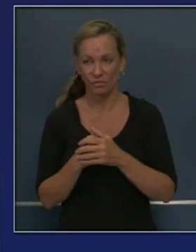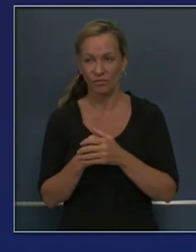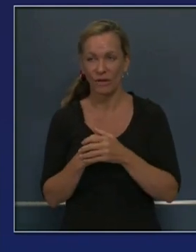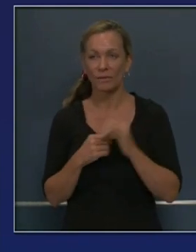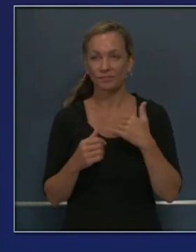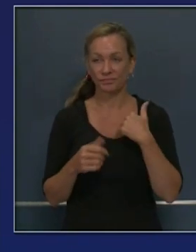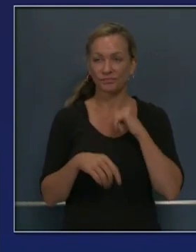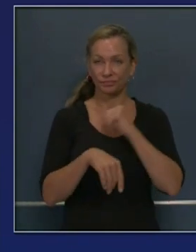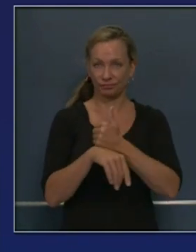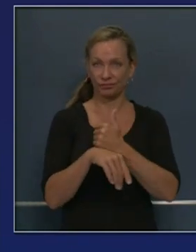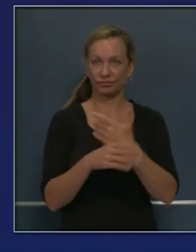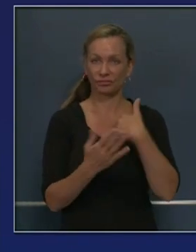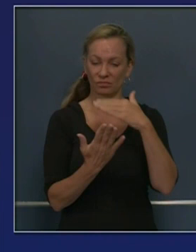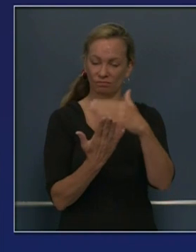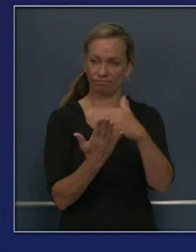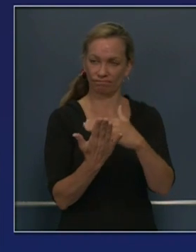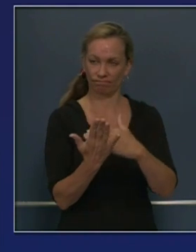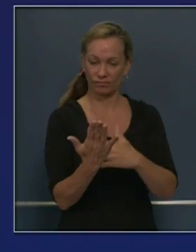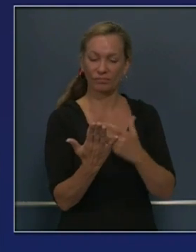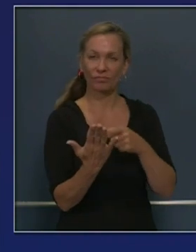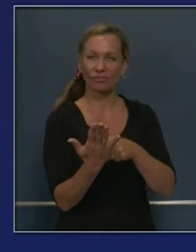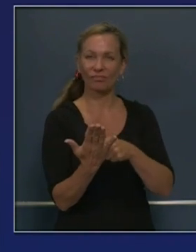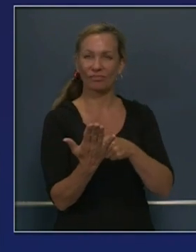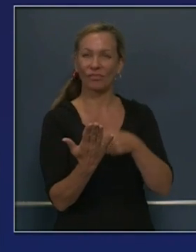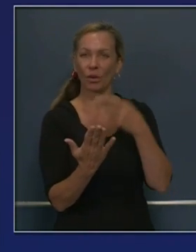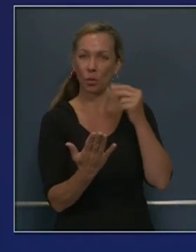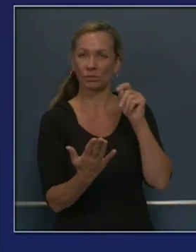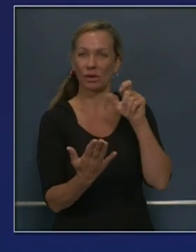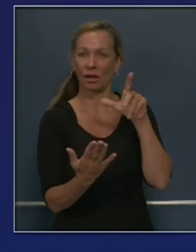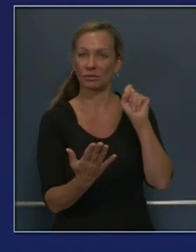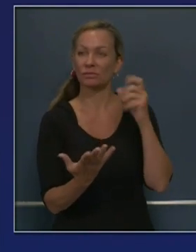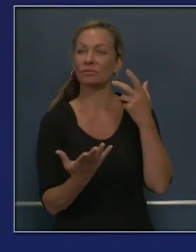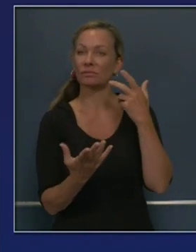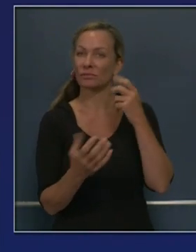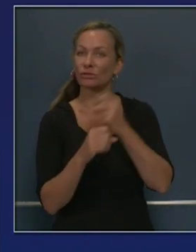WE BUILT OFF THROUGH THE PANDEMIC. WE BUILT NEW PROTOCOLS TO